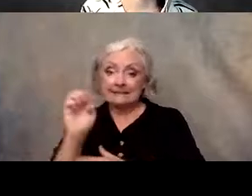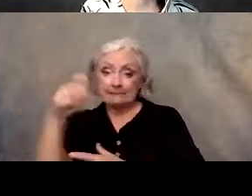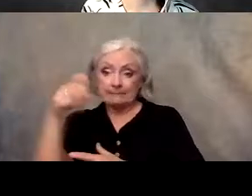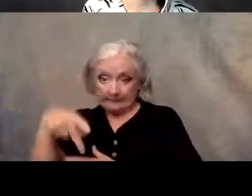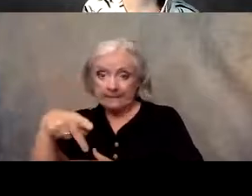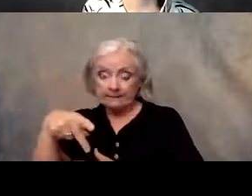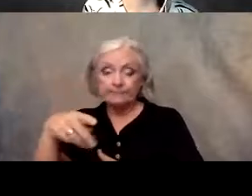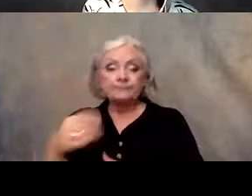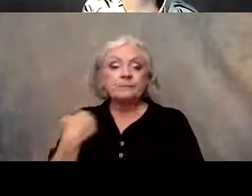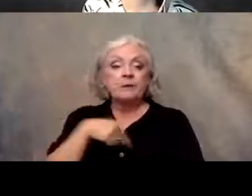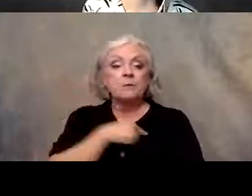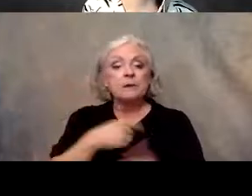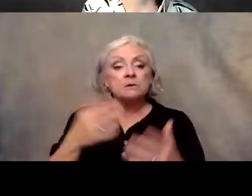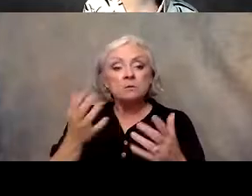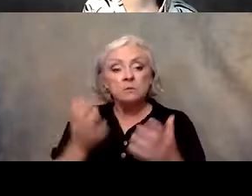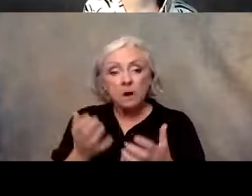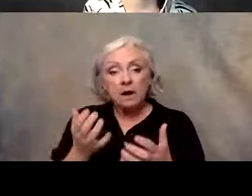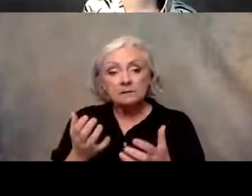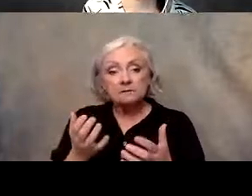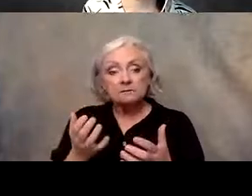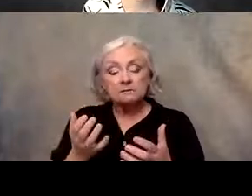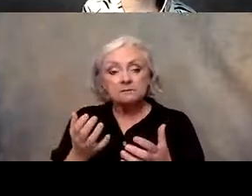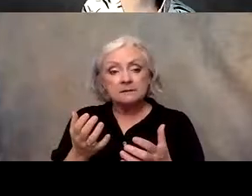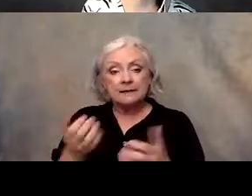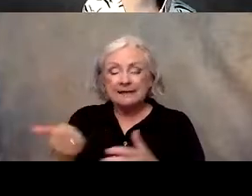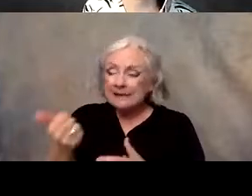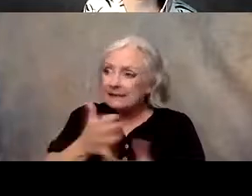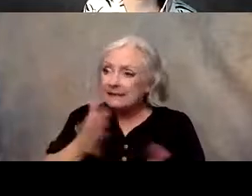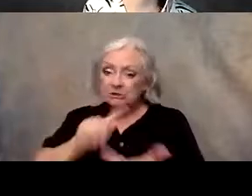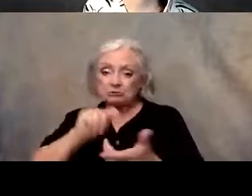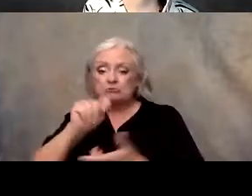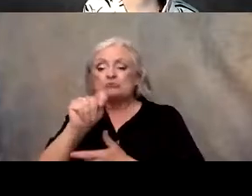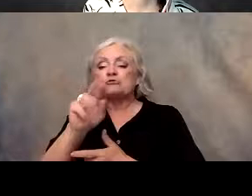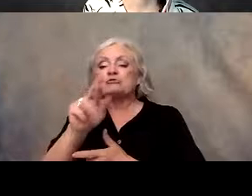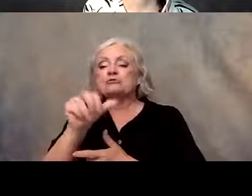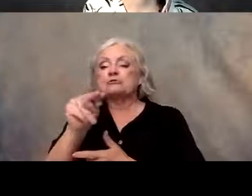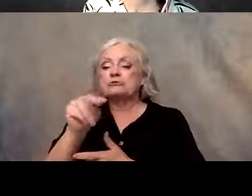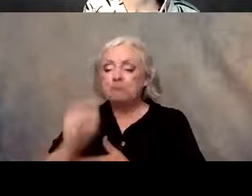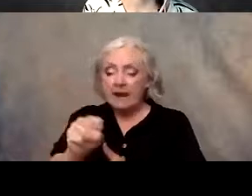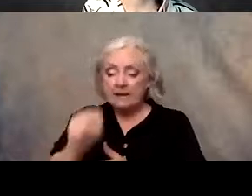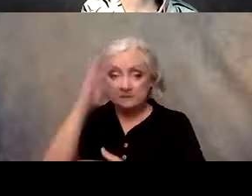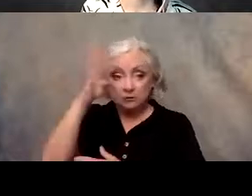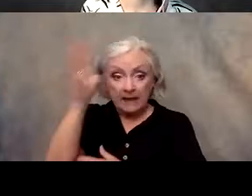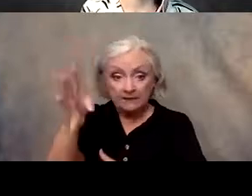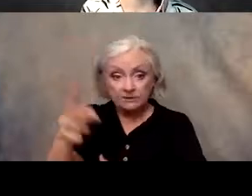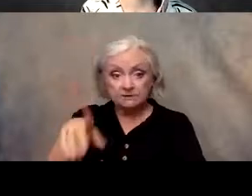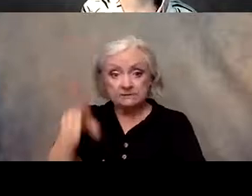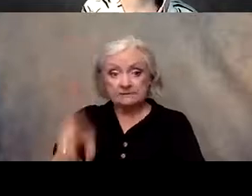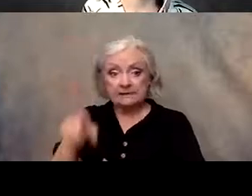We also want to make sure that any transcreation needs are accommodated so that we can stay within those readability parameters